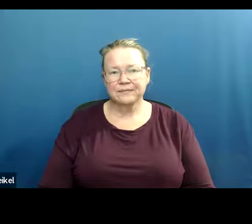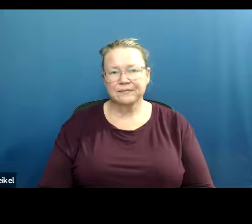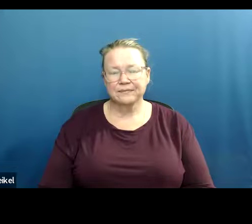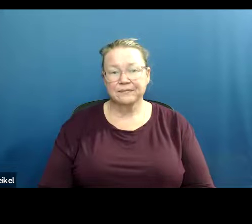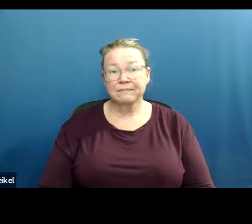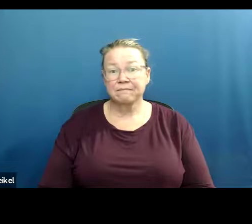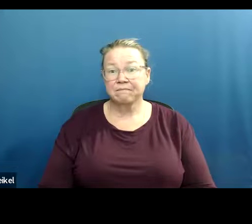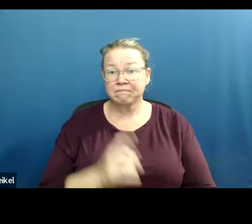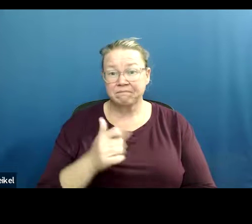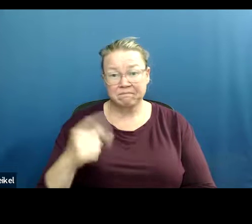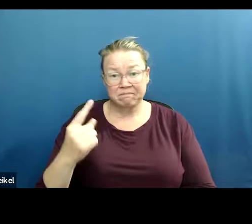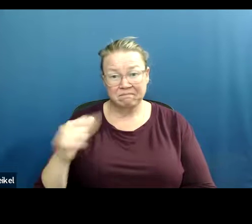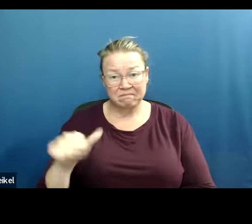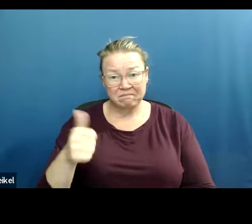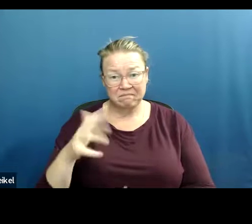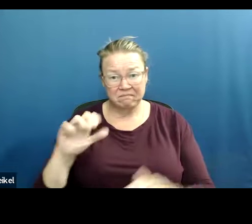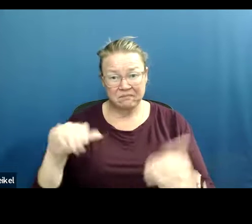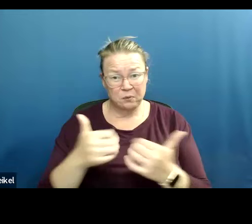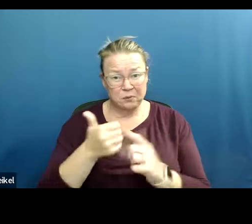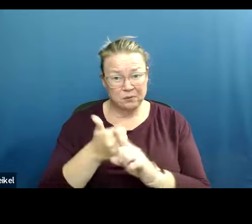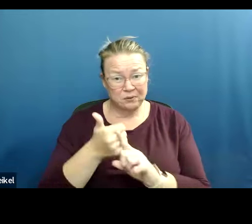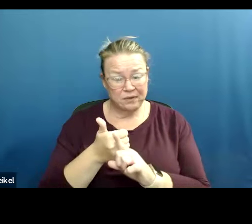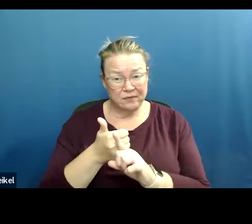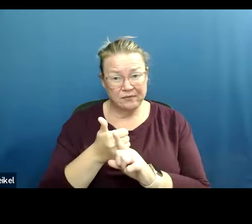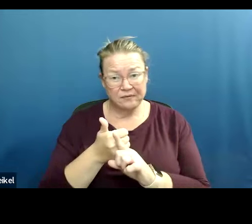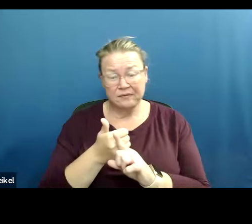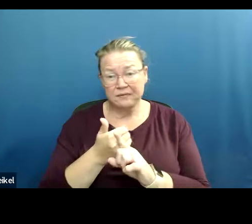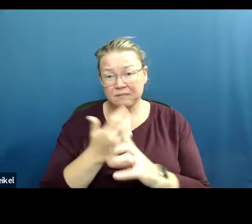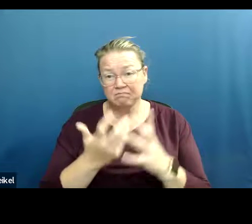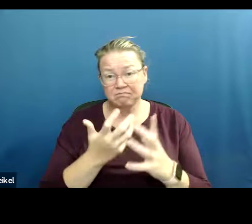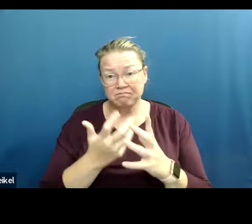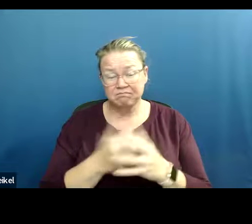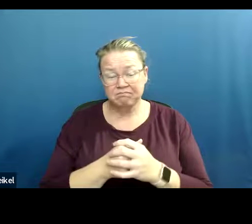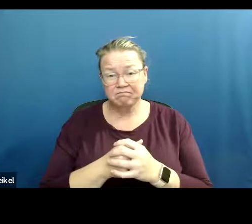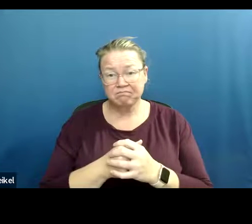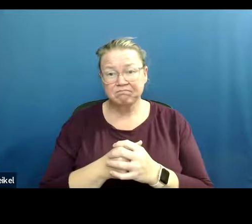Harm (He/Him): does anyone else wanna introduce themselves and Harm (He/Him): what they're working on.